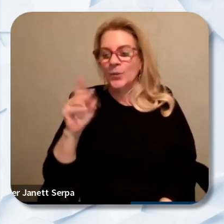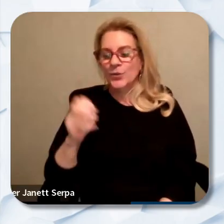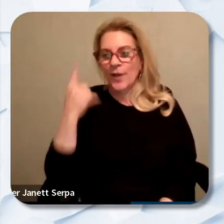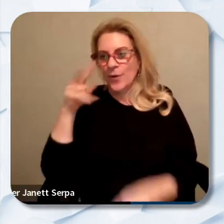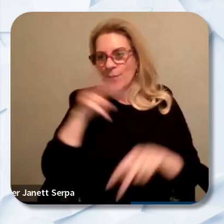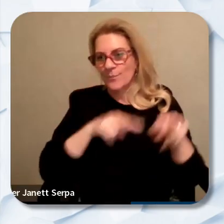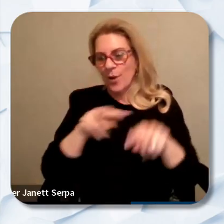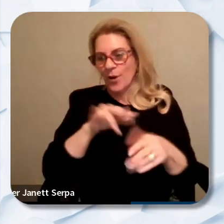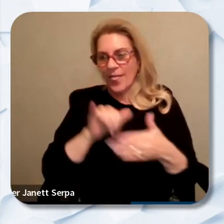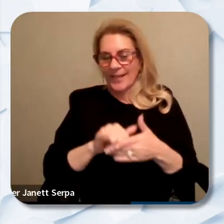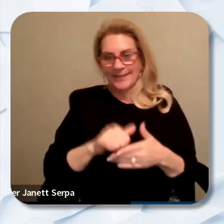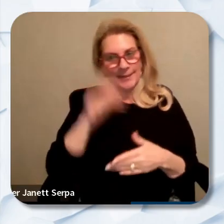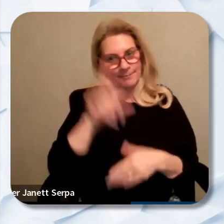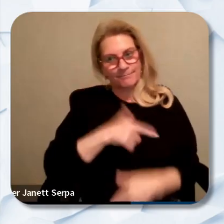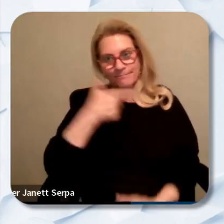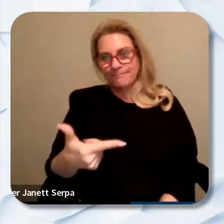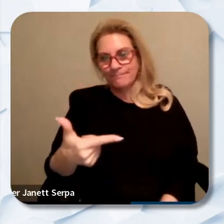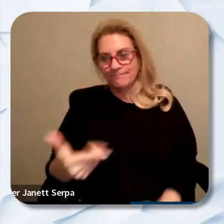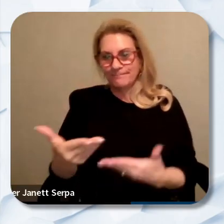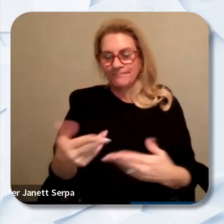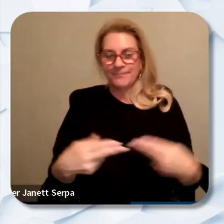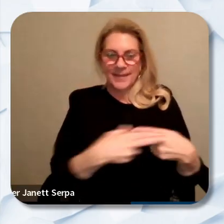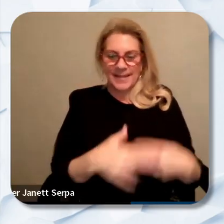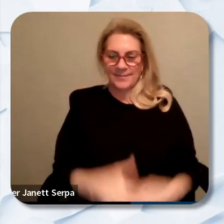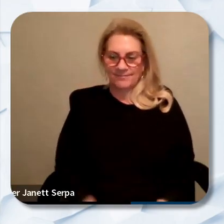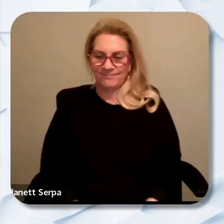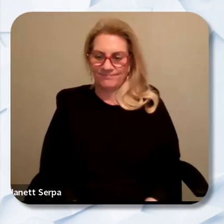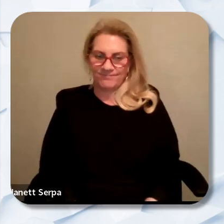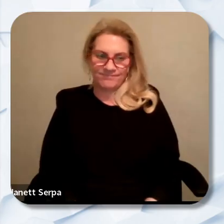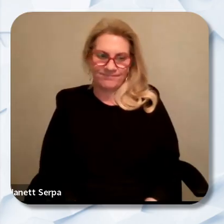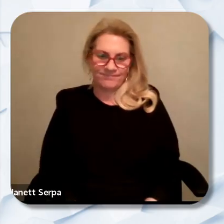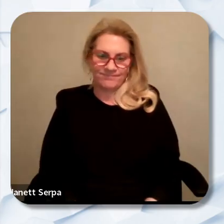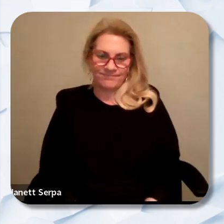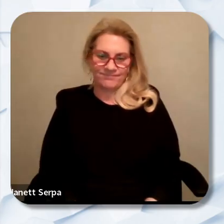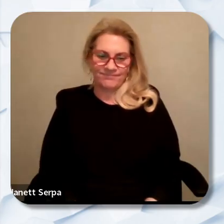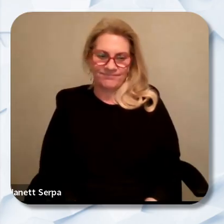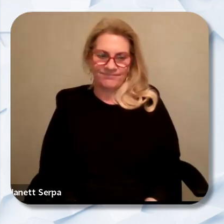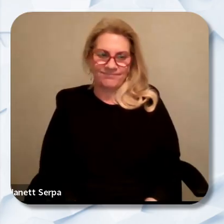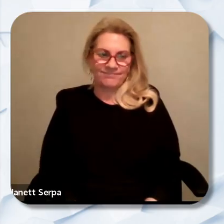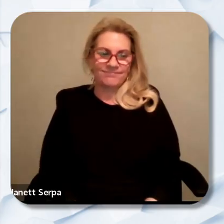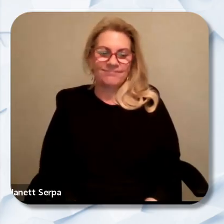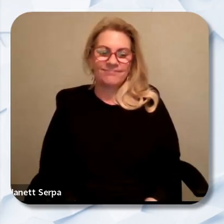and I will send it over to you. Next slide please. Jade Meihl: Awesome. Thank you so much Stephanie.